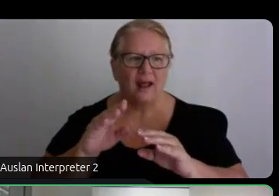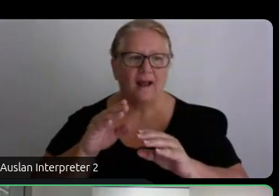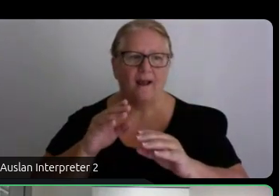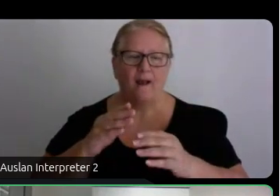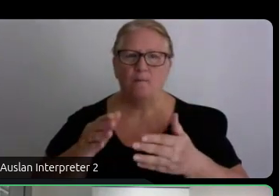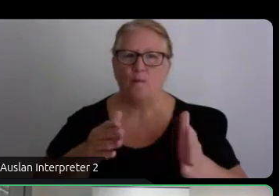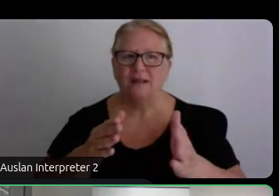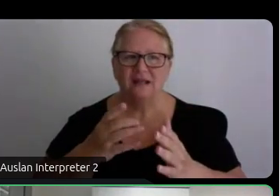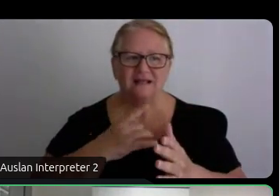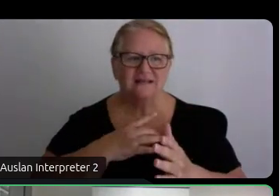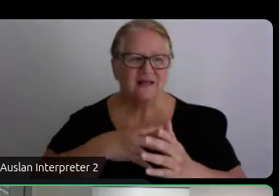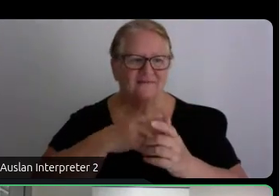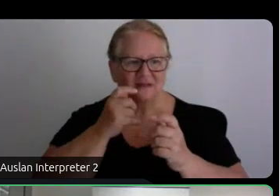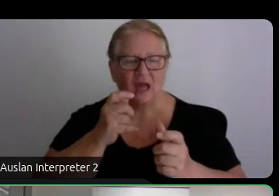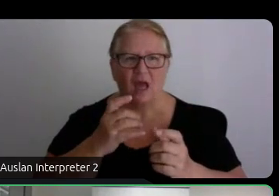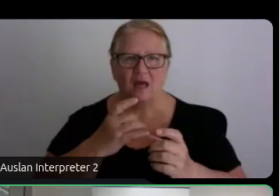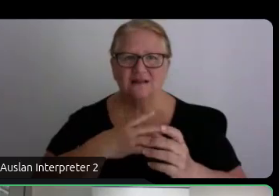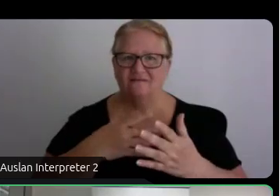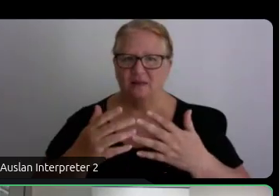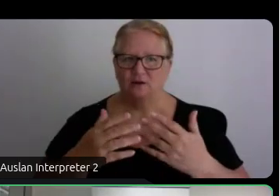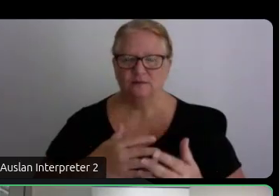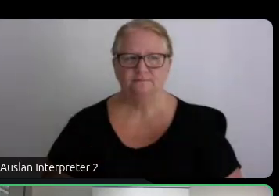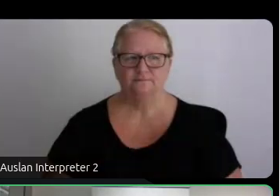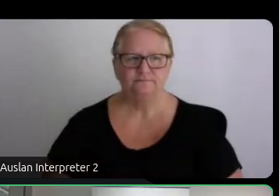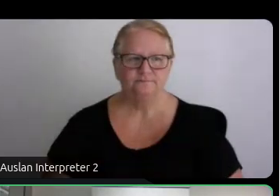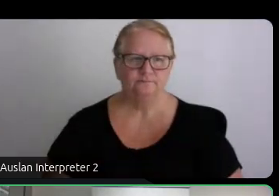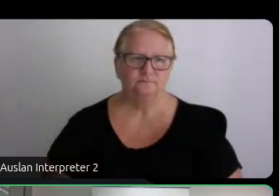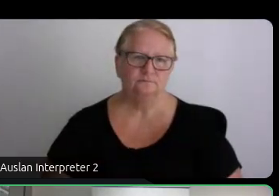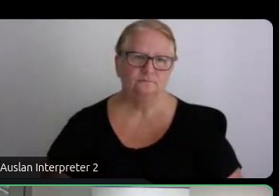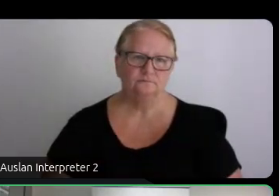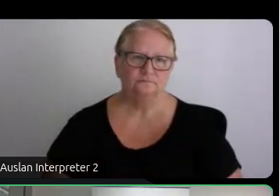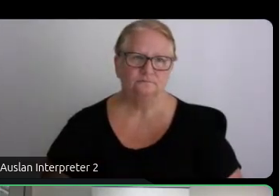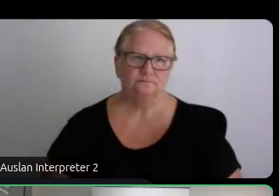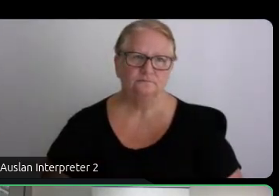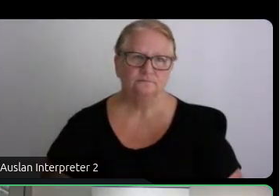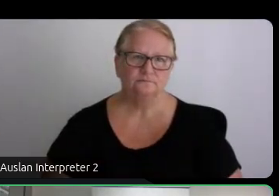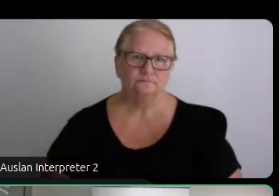go into the detail what those kind of things mean in a second. Um the important things to